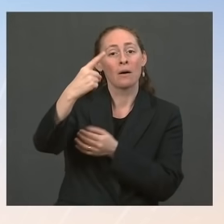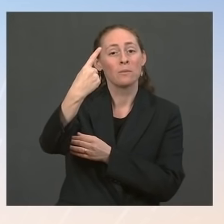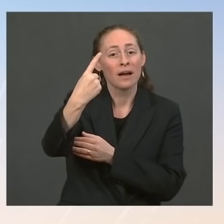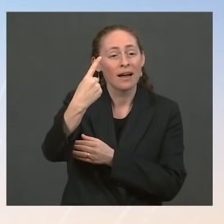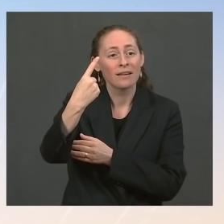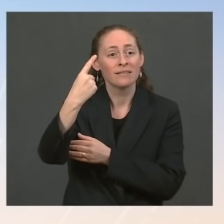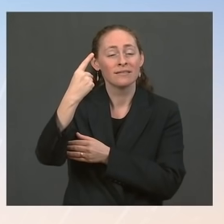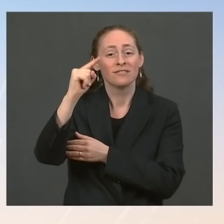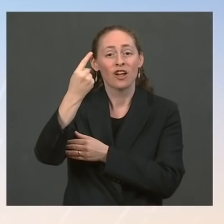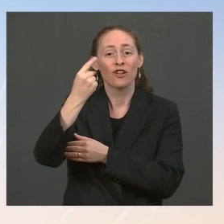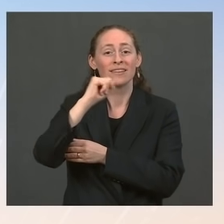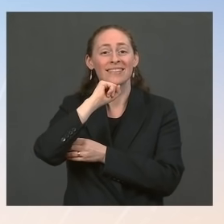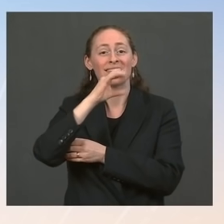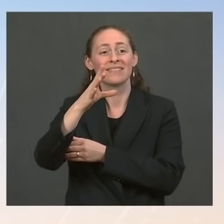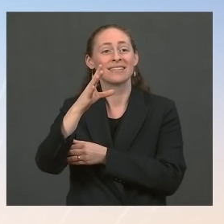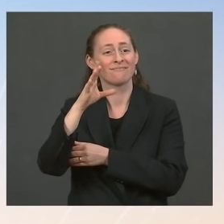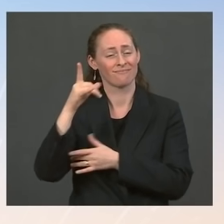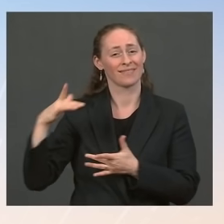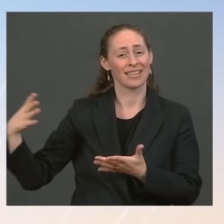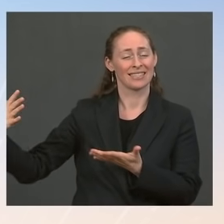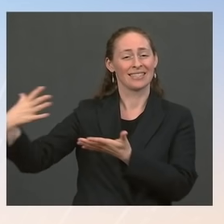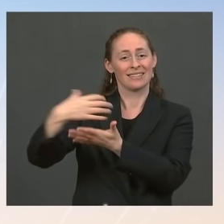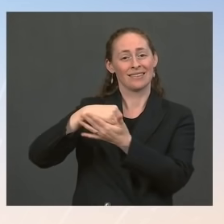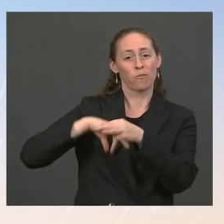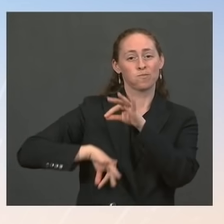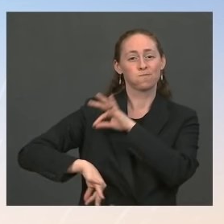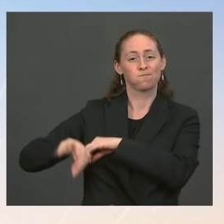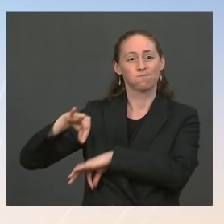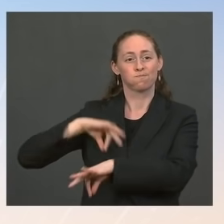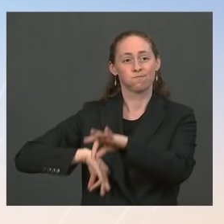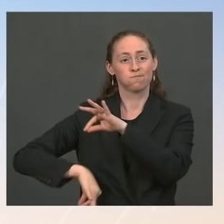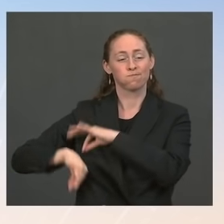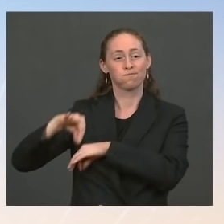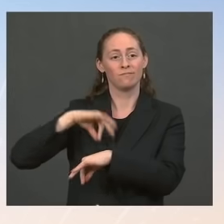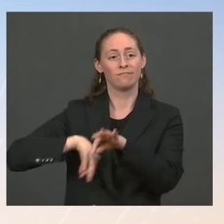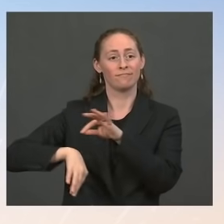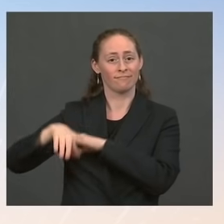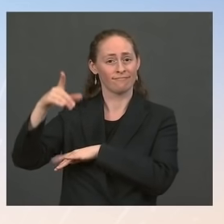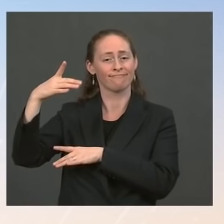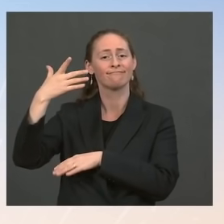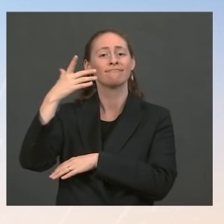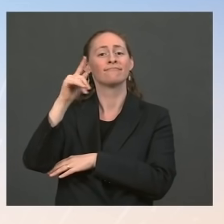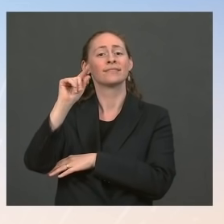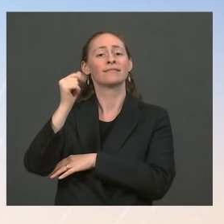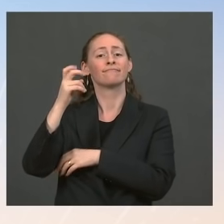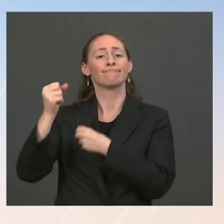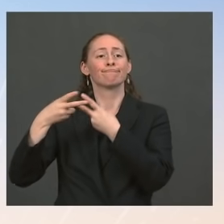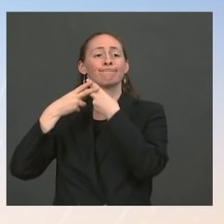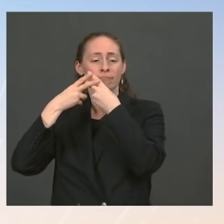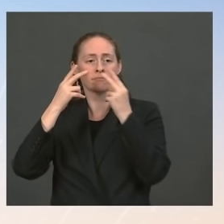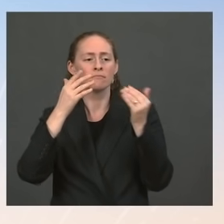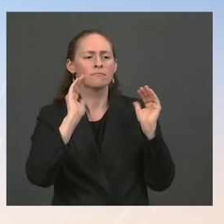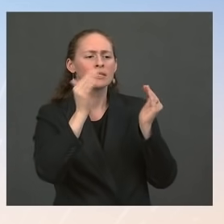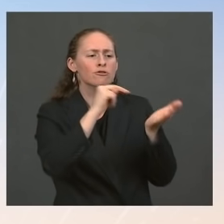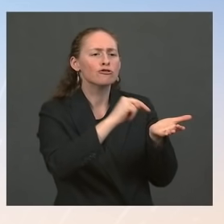or high-income individuals pay lower tax rates than nurses and teachers. Nobody thinks that's fair. Yes, they -- we're asking them to pay more. Yes.